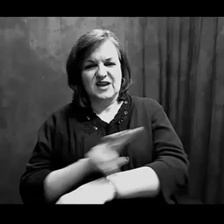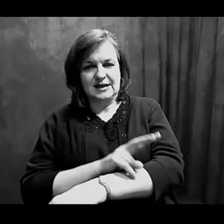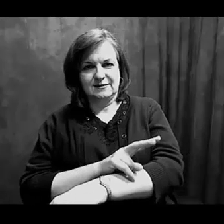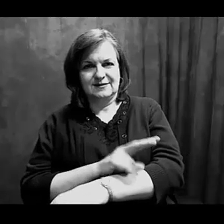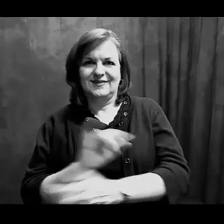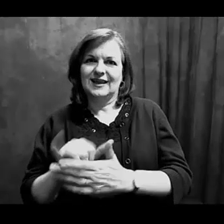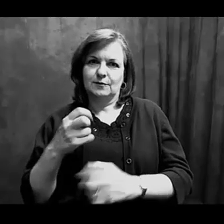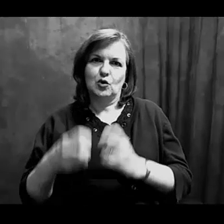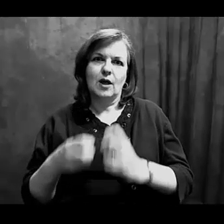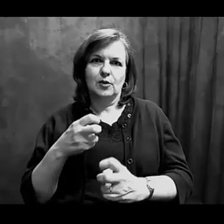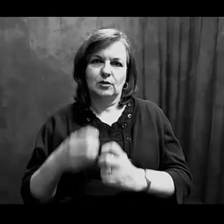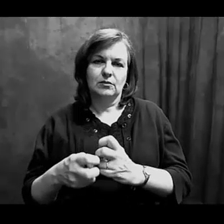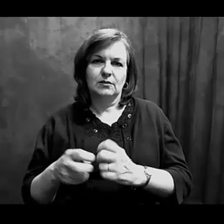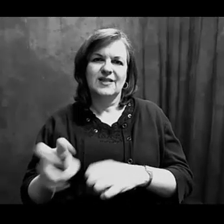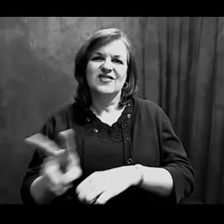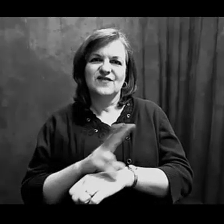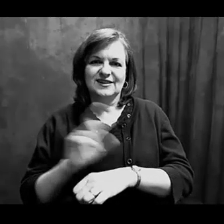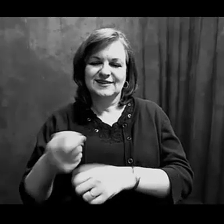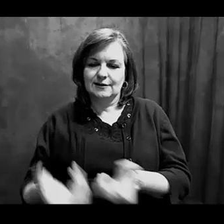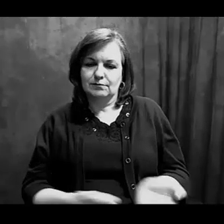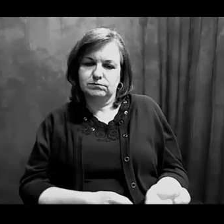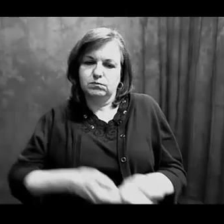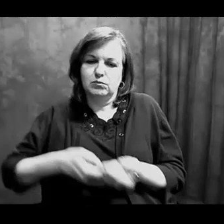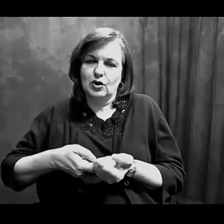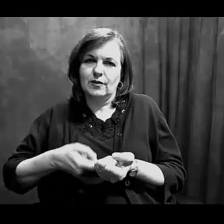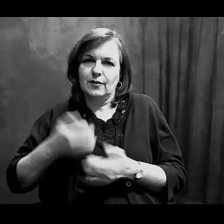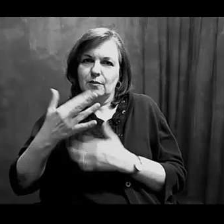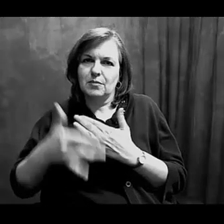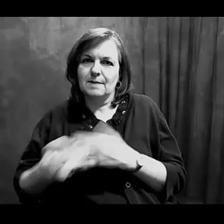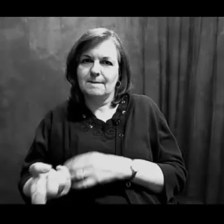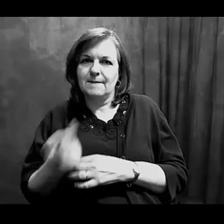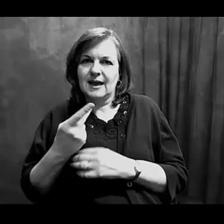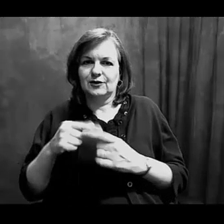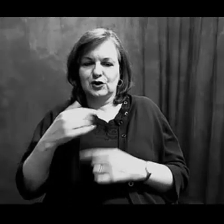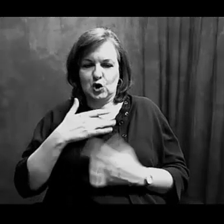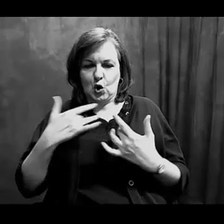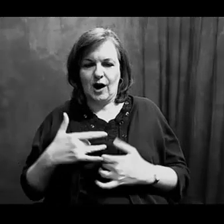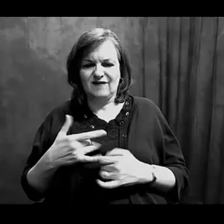veins that have to bring blood back from your big toe to your heart